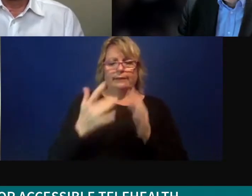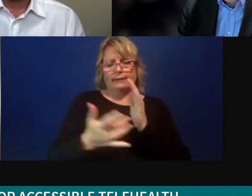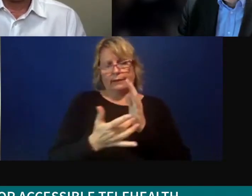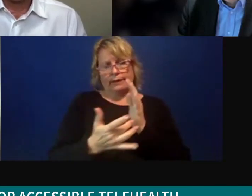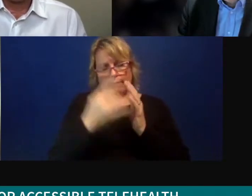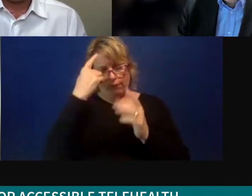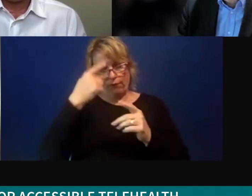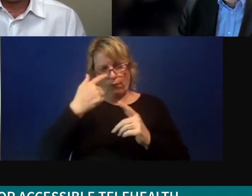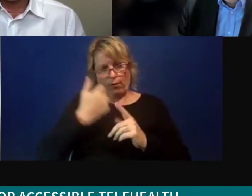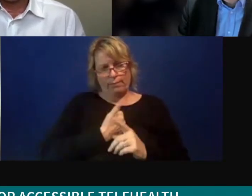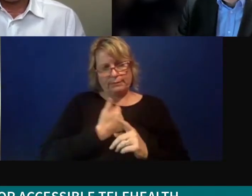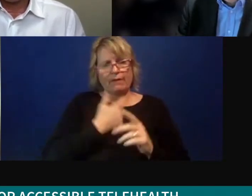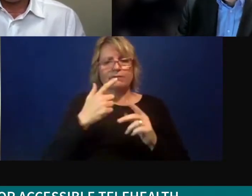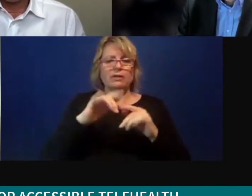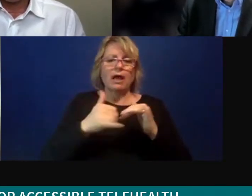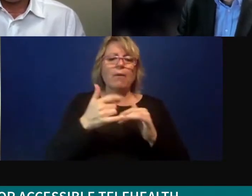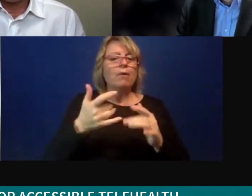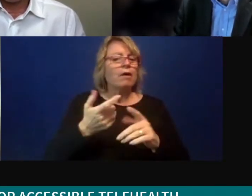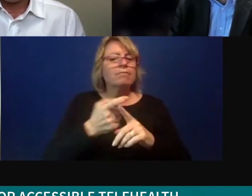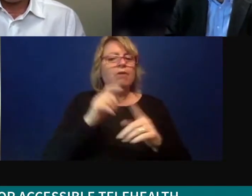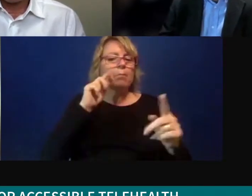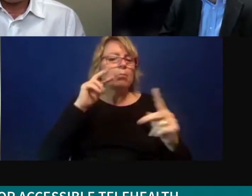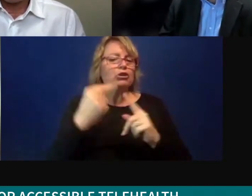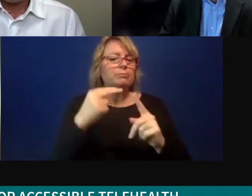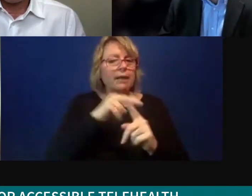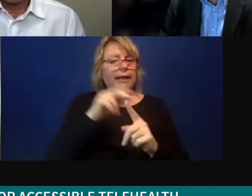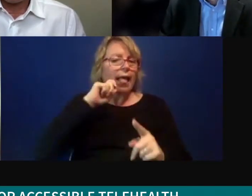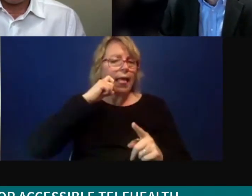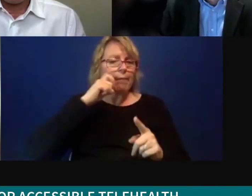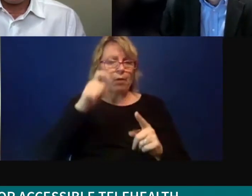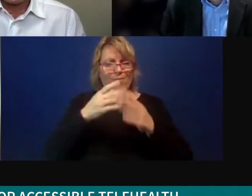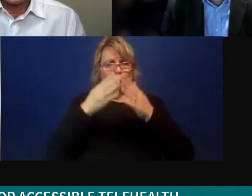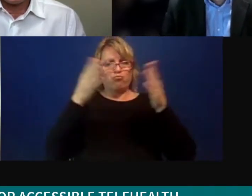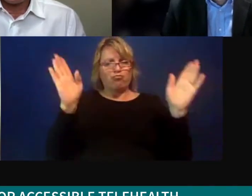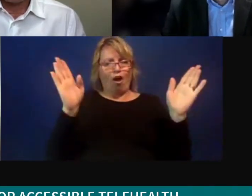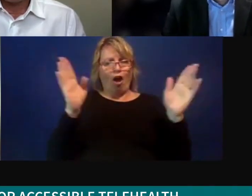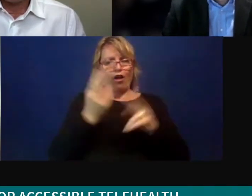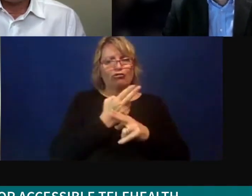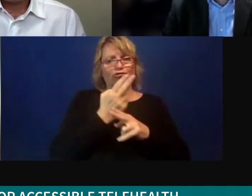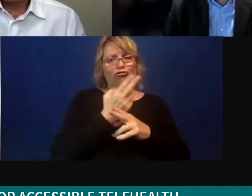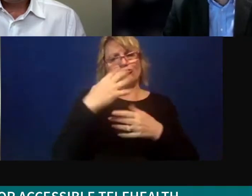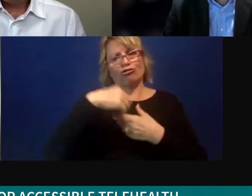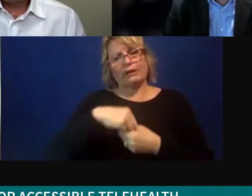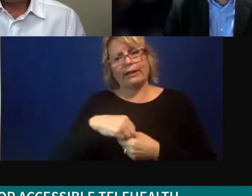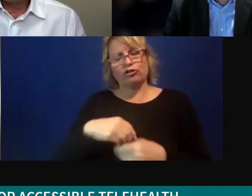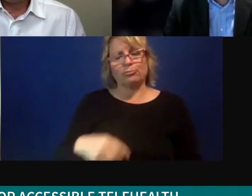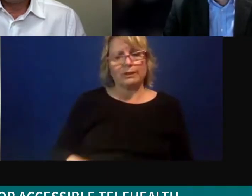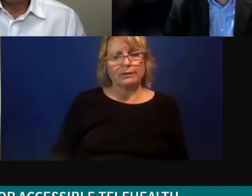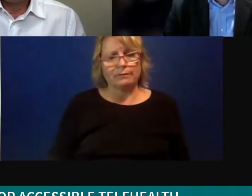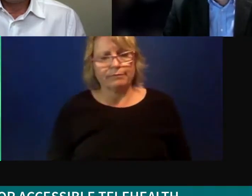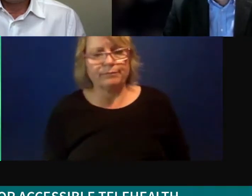come from Apple's perspective, which has a very broad idea about user engagement?